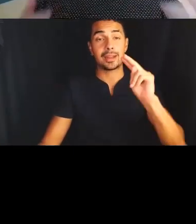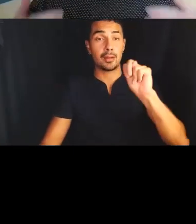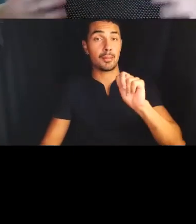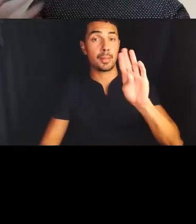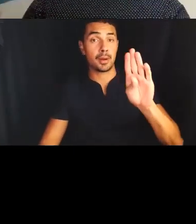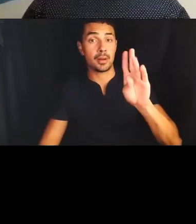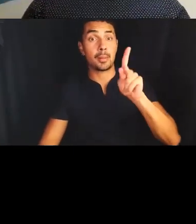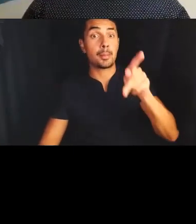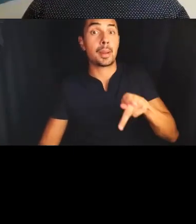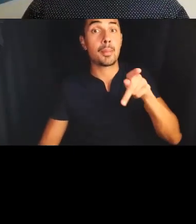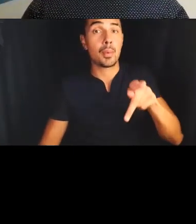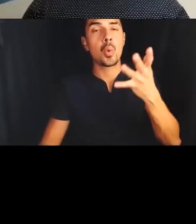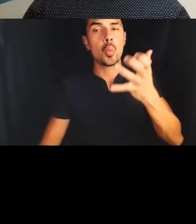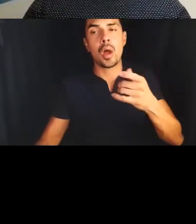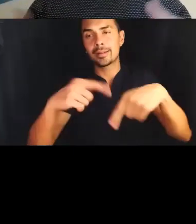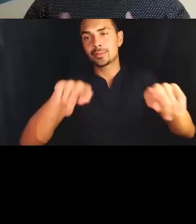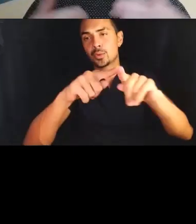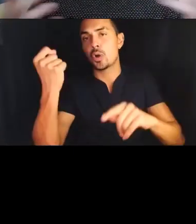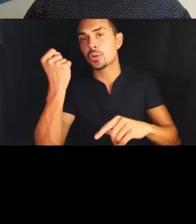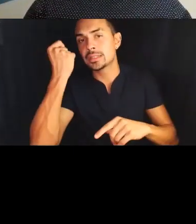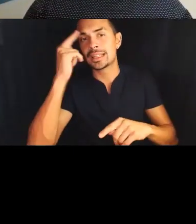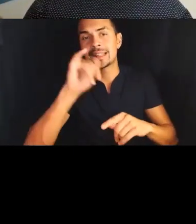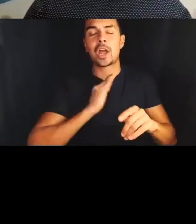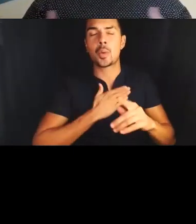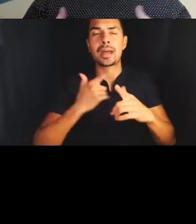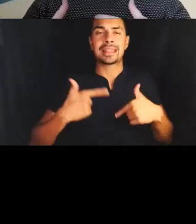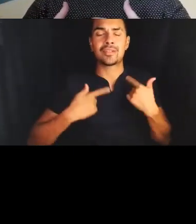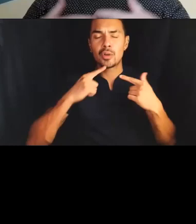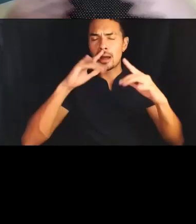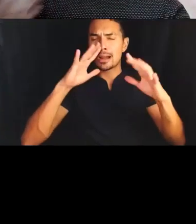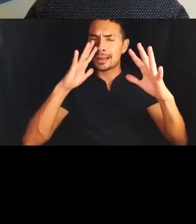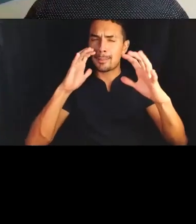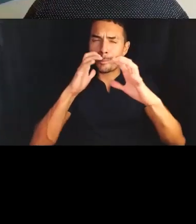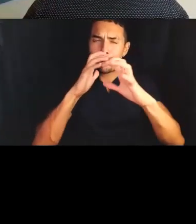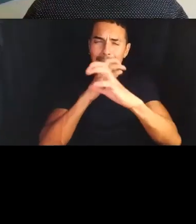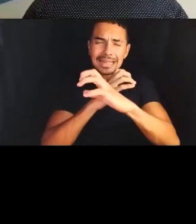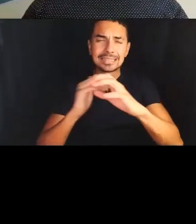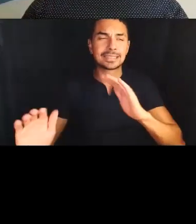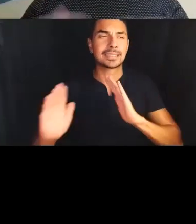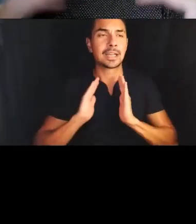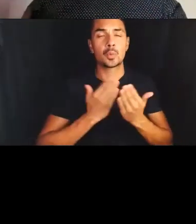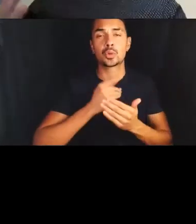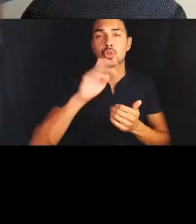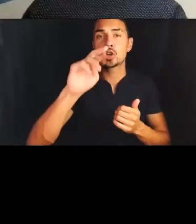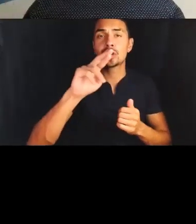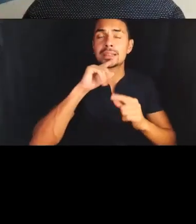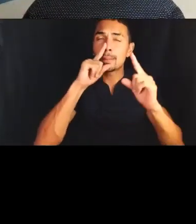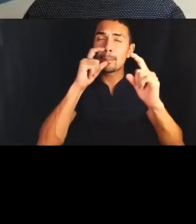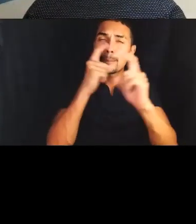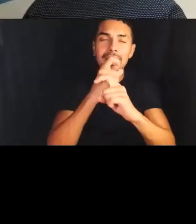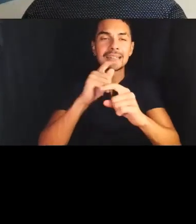other people to understand that our lives are complex and that our genders are complex and not put us into boxes.